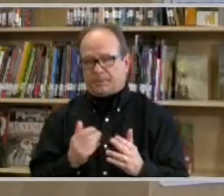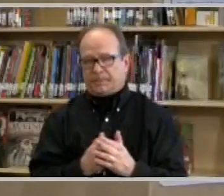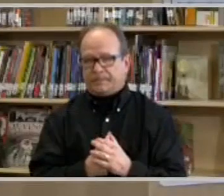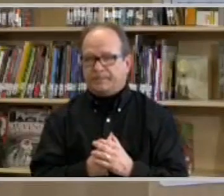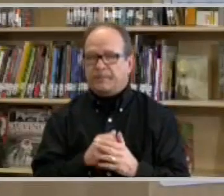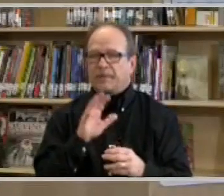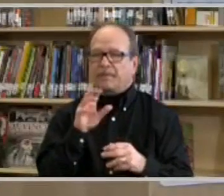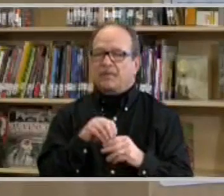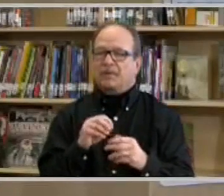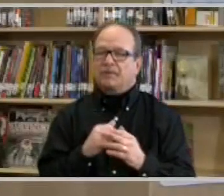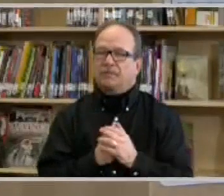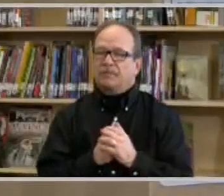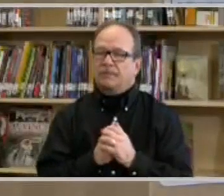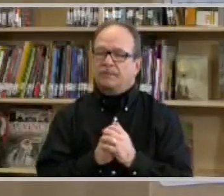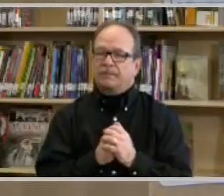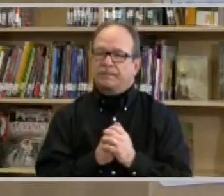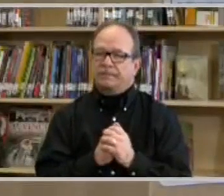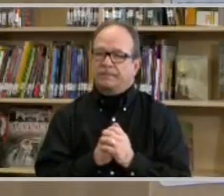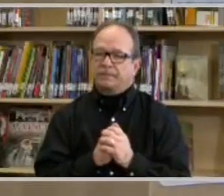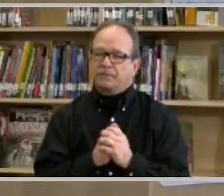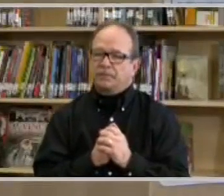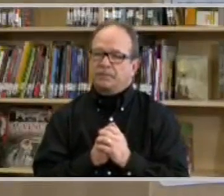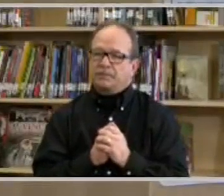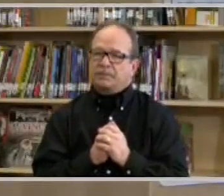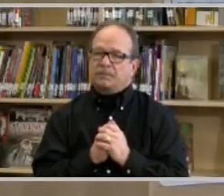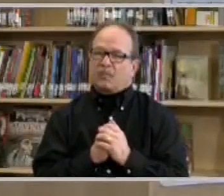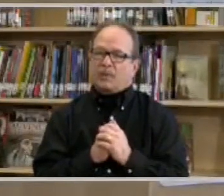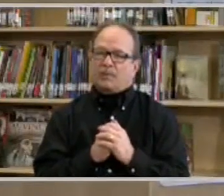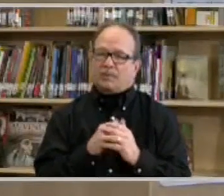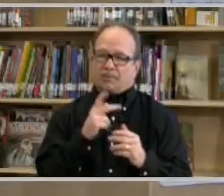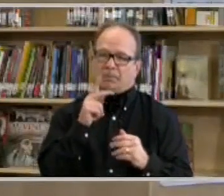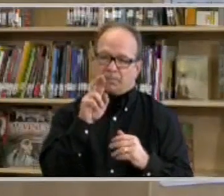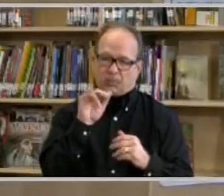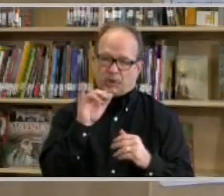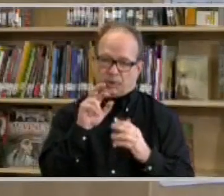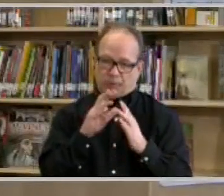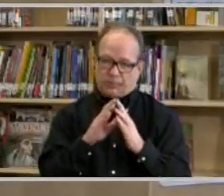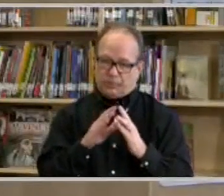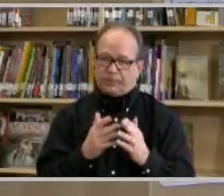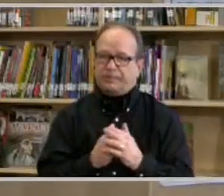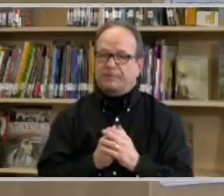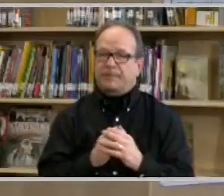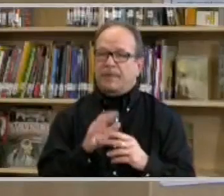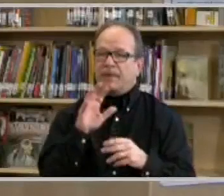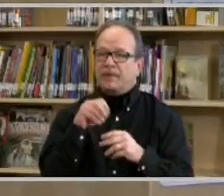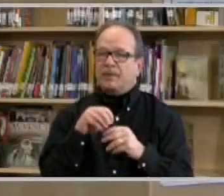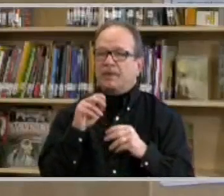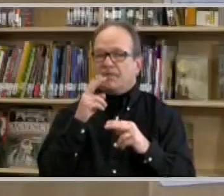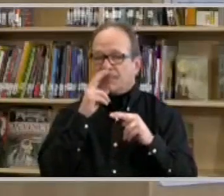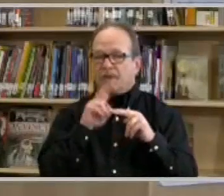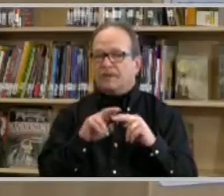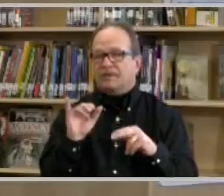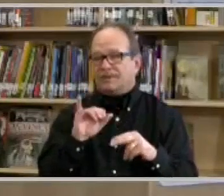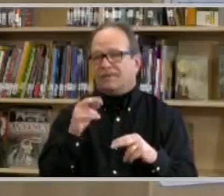TOO. I KNOW THAT YOU DO A LOT ON AROUND THE PRAYER PIECE BUT